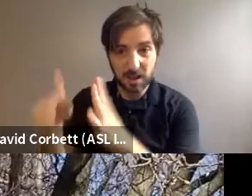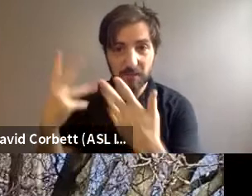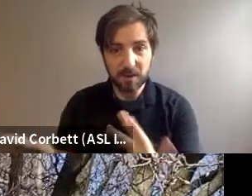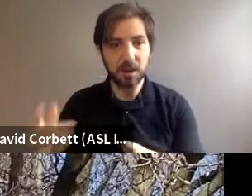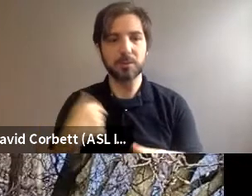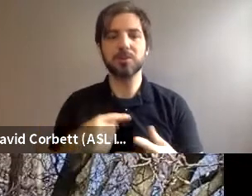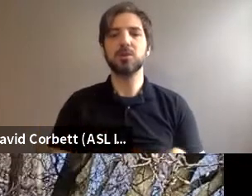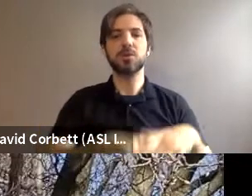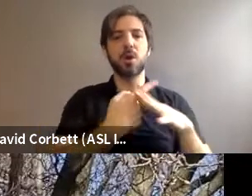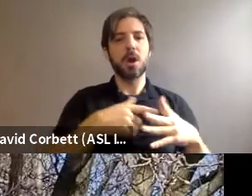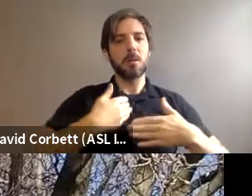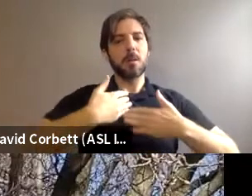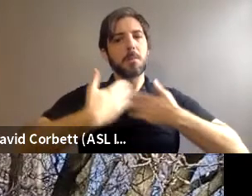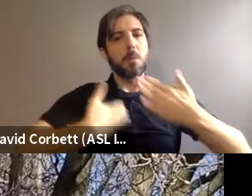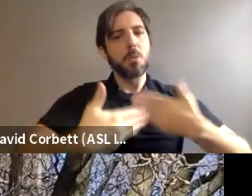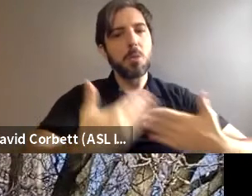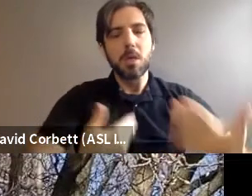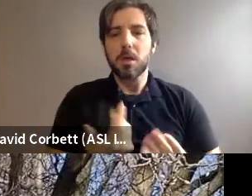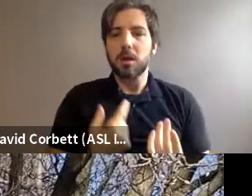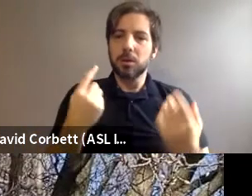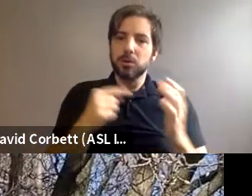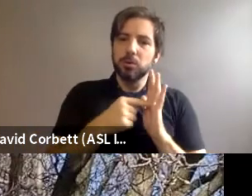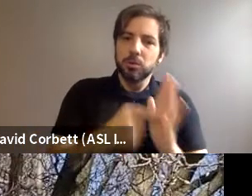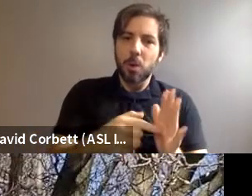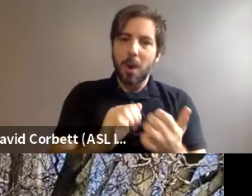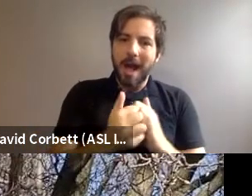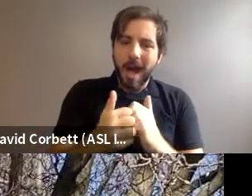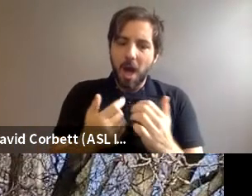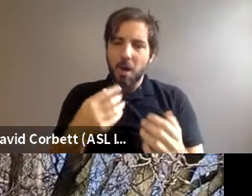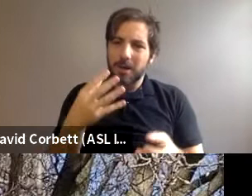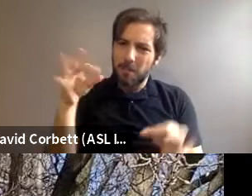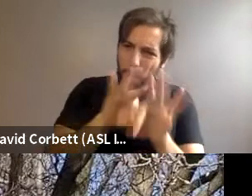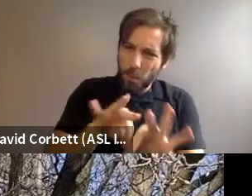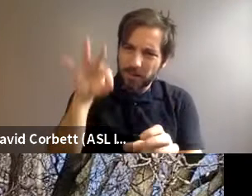work about voting or issues that might compel someone to vote. We packaged the videos into